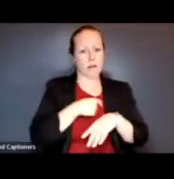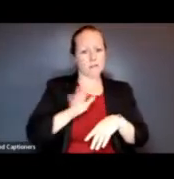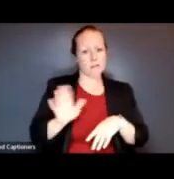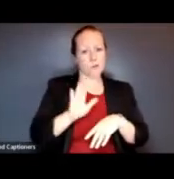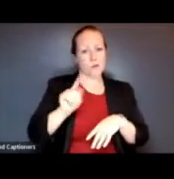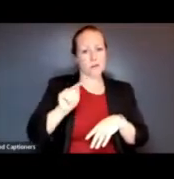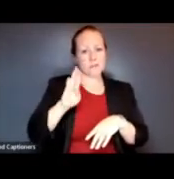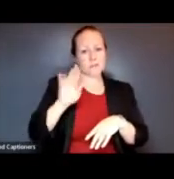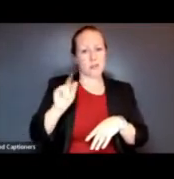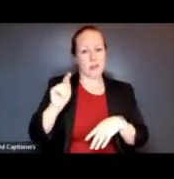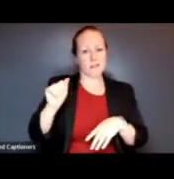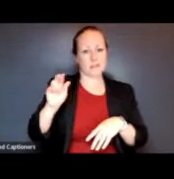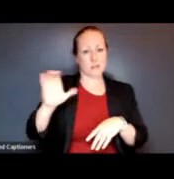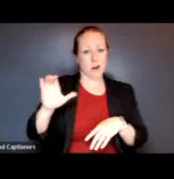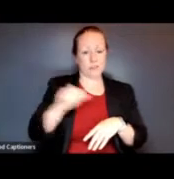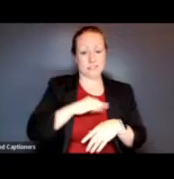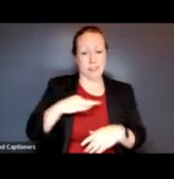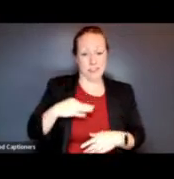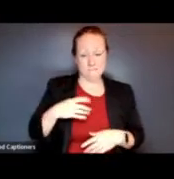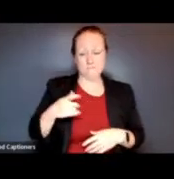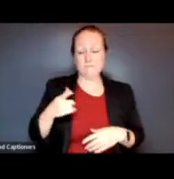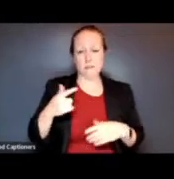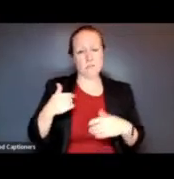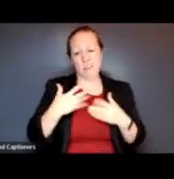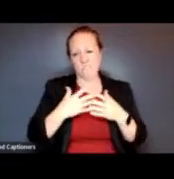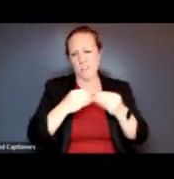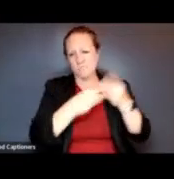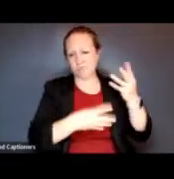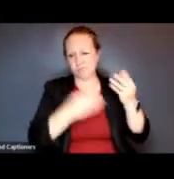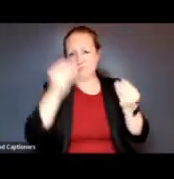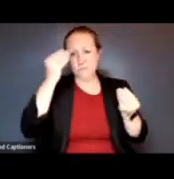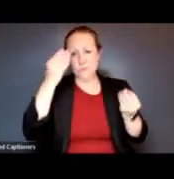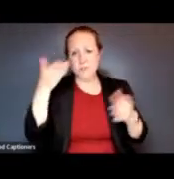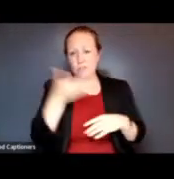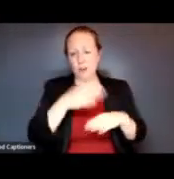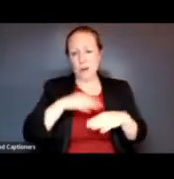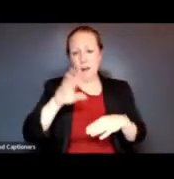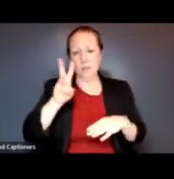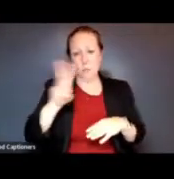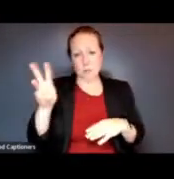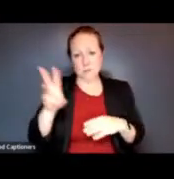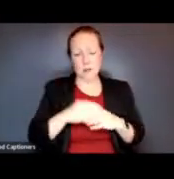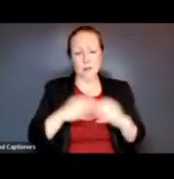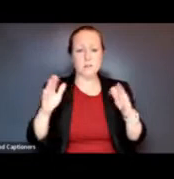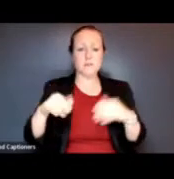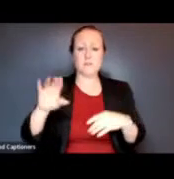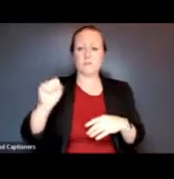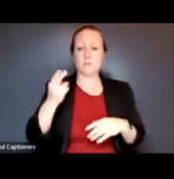TARC staff, and there's a lot of information on the website. There's a lot of information through NASHIA, and also